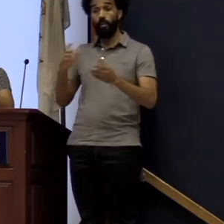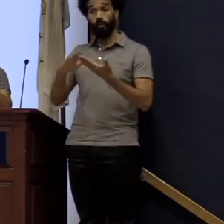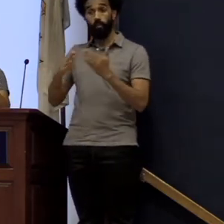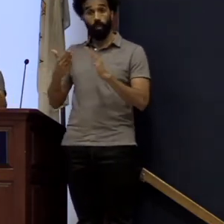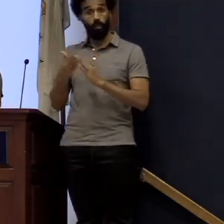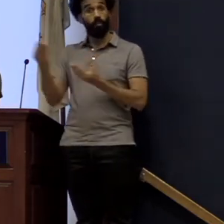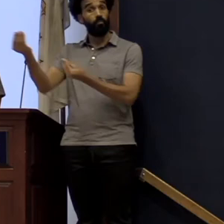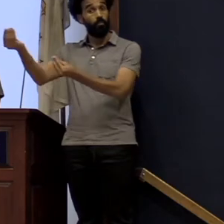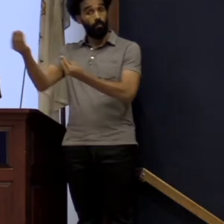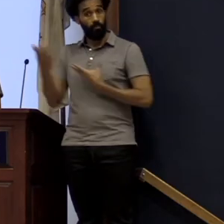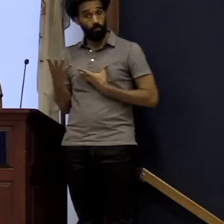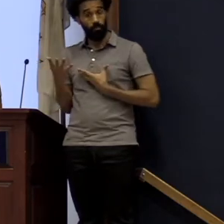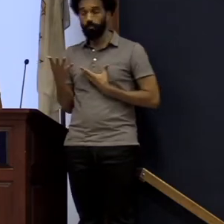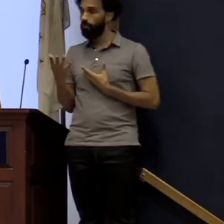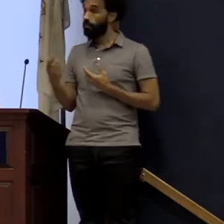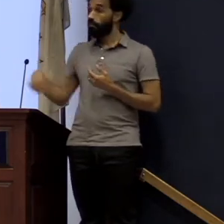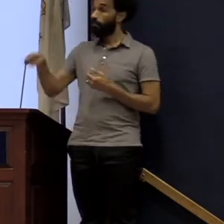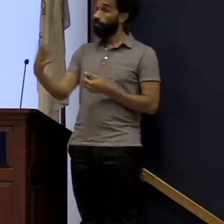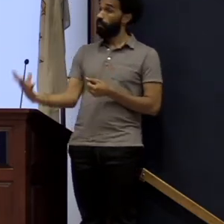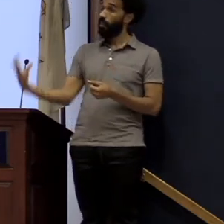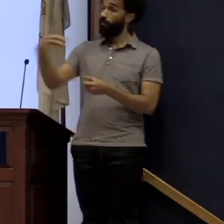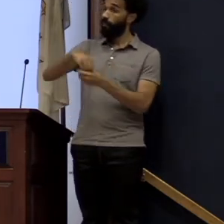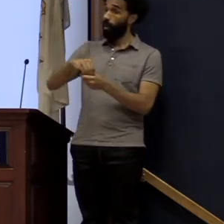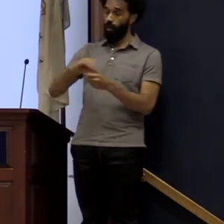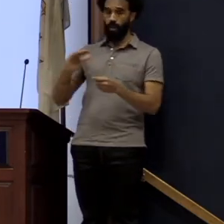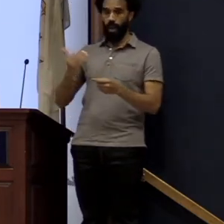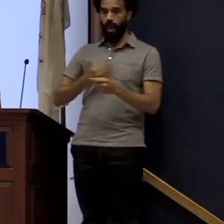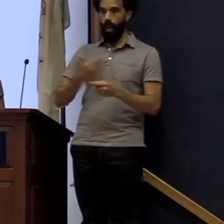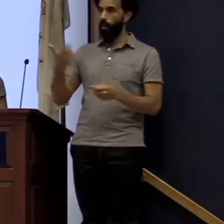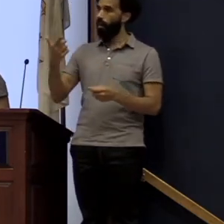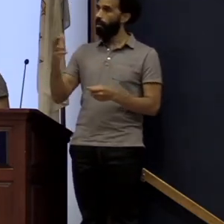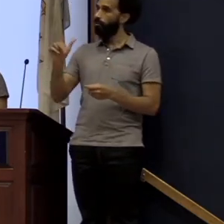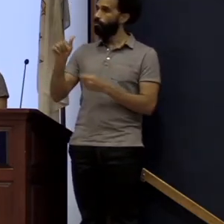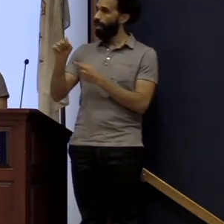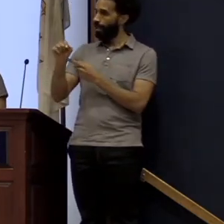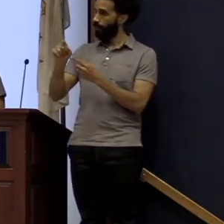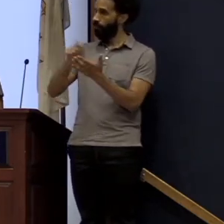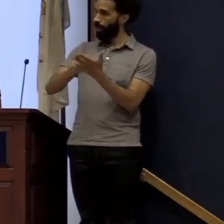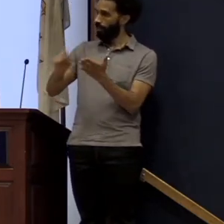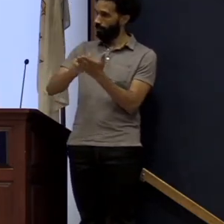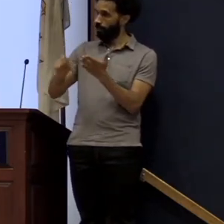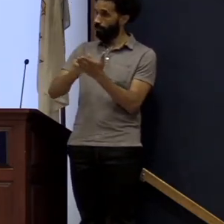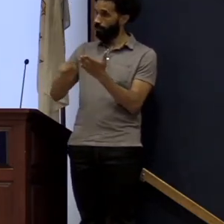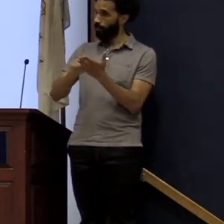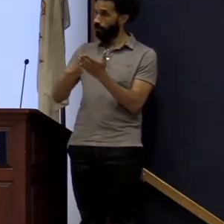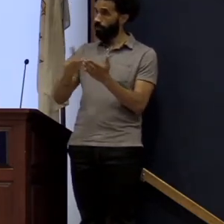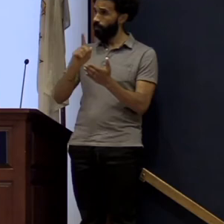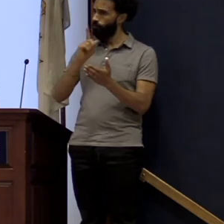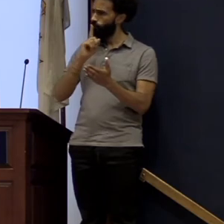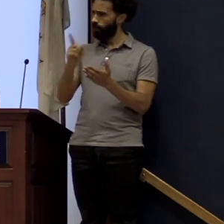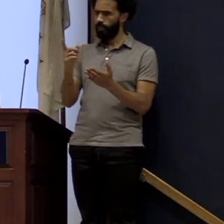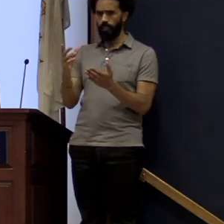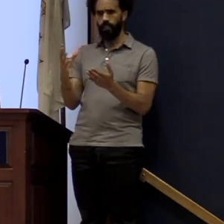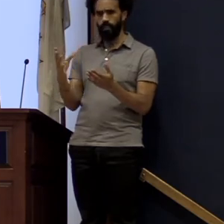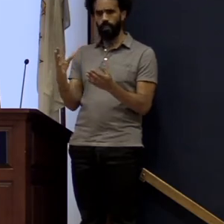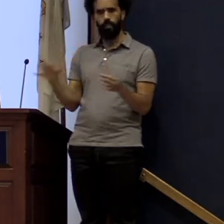Because we involve them in our brand writing now right in true RPP spirit. And so they say we have a problem with traditionally underrepresented